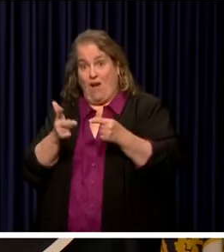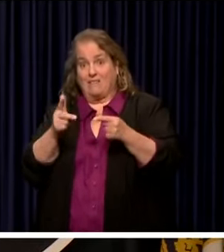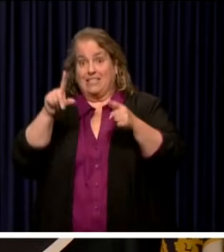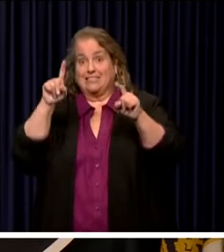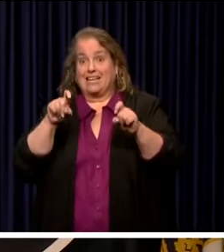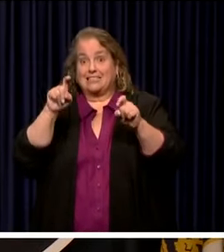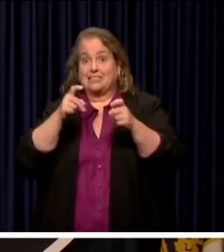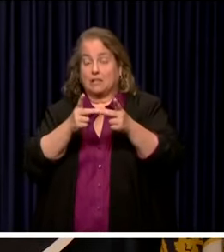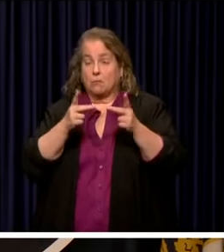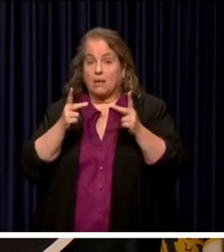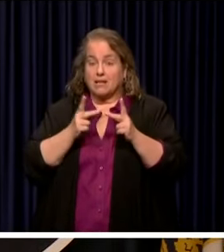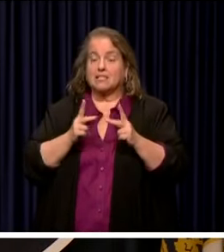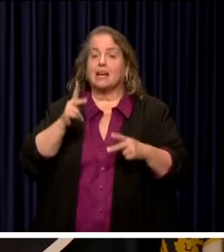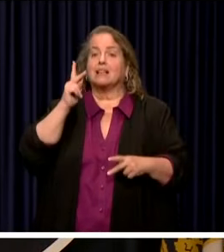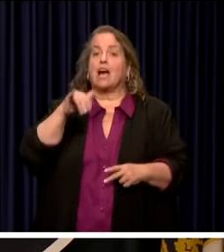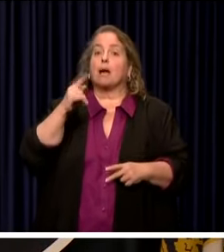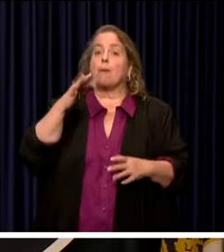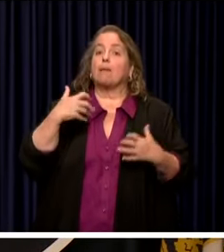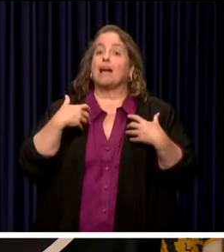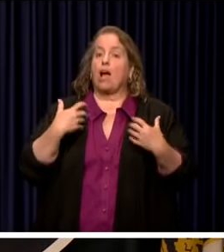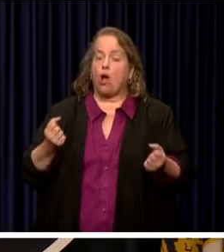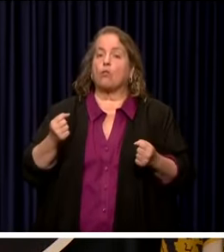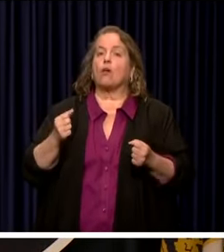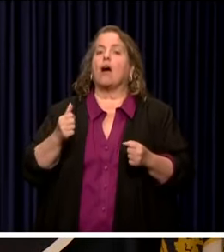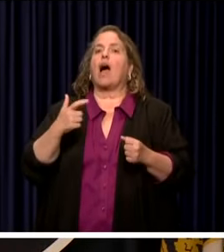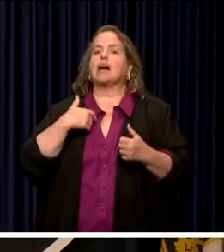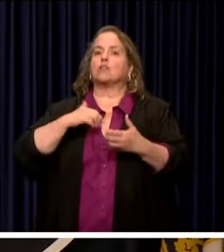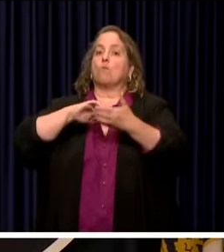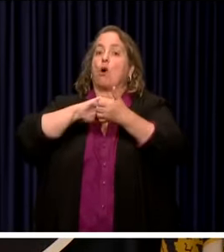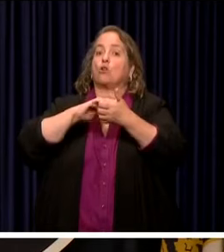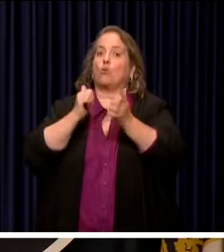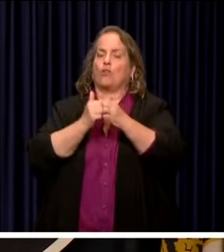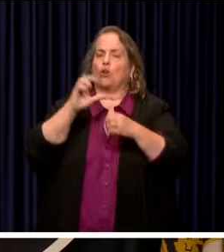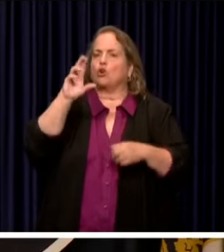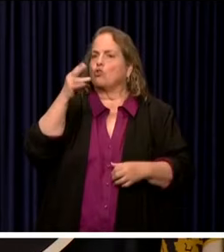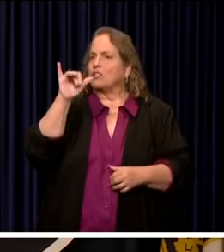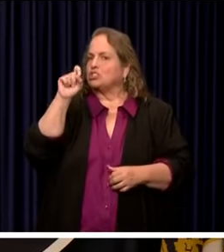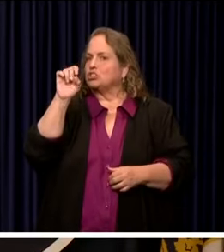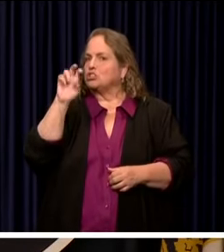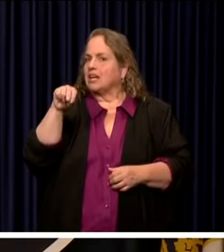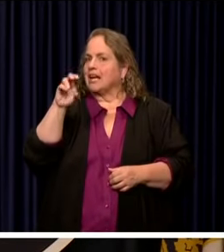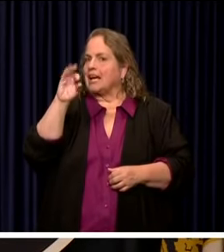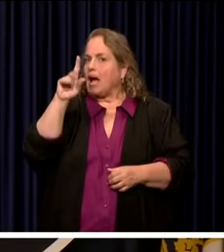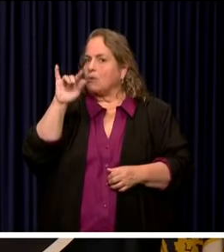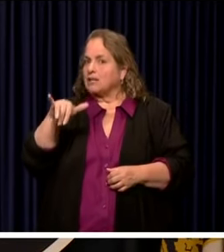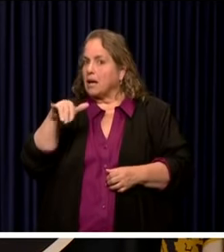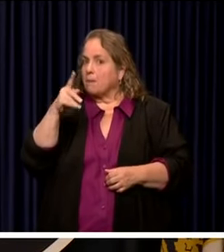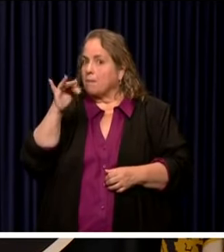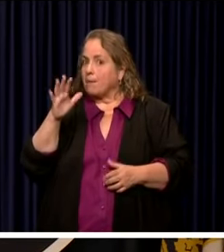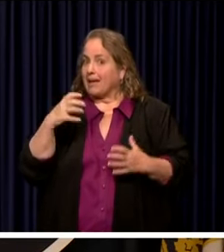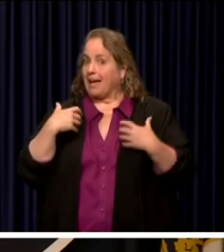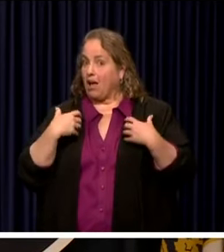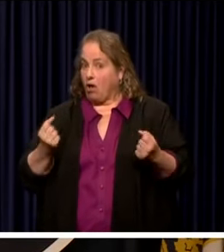PERSONAL PROTECTIVE EQUIPMENT. TO GIVE YOU AN UPDATE, WE HAVE